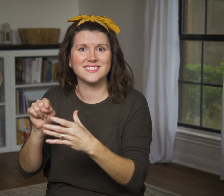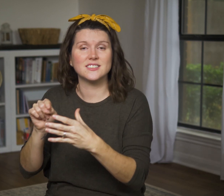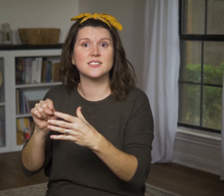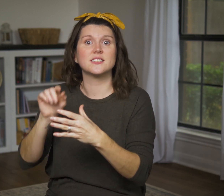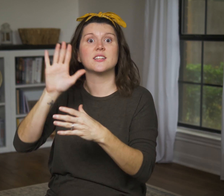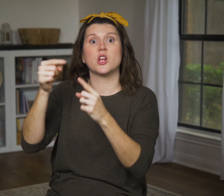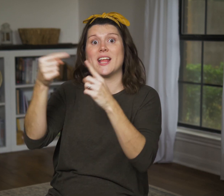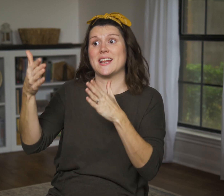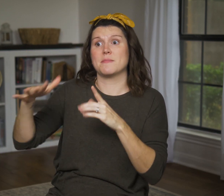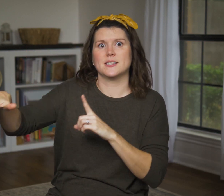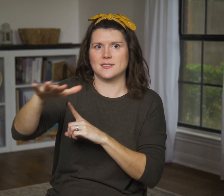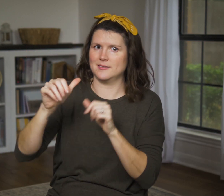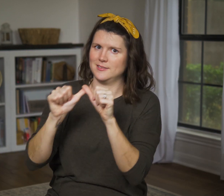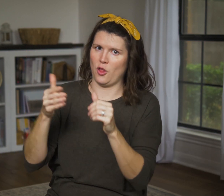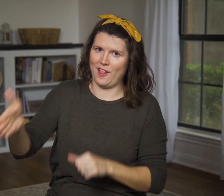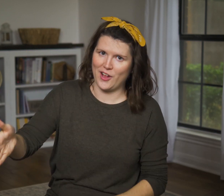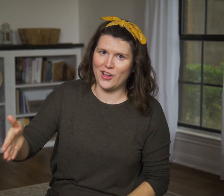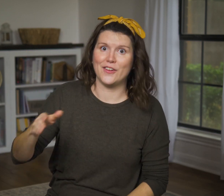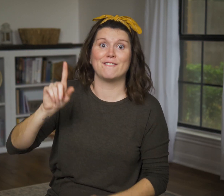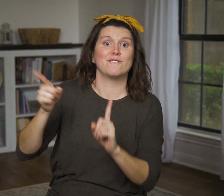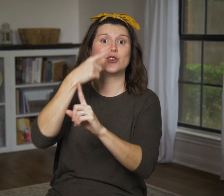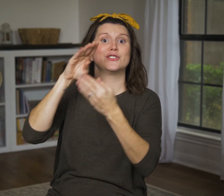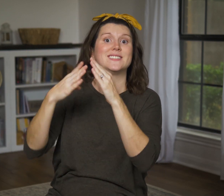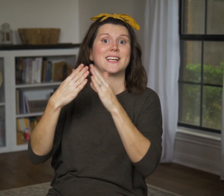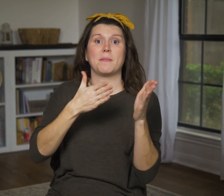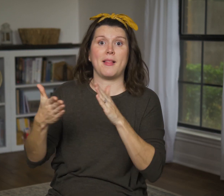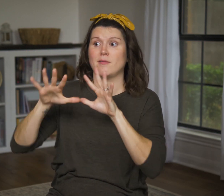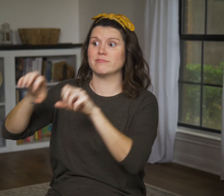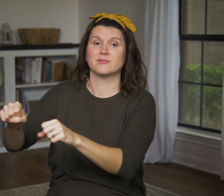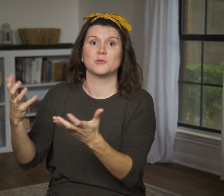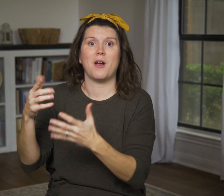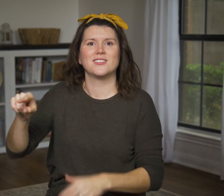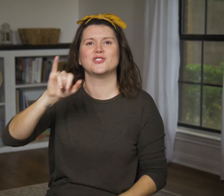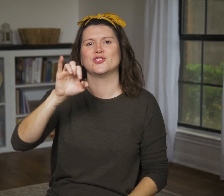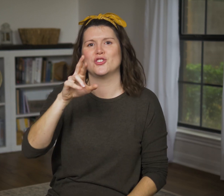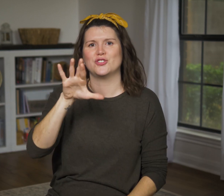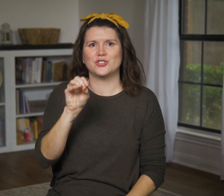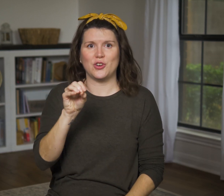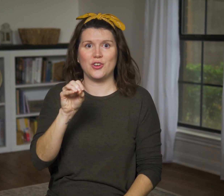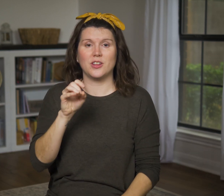Their enemies still live, there and the first city they plan to take is Jericho,